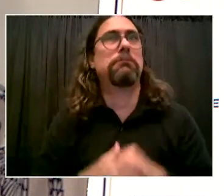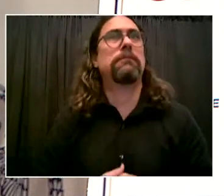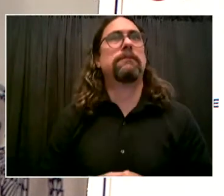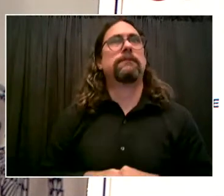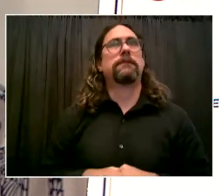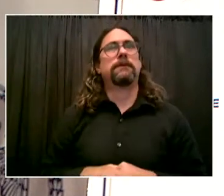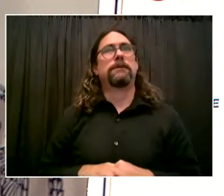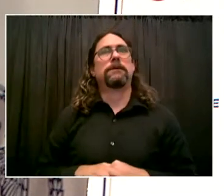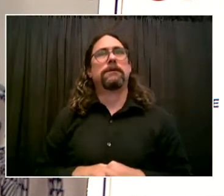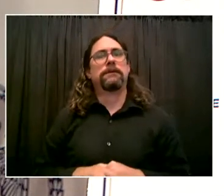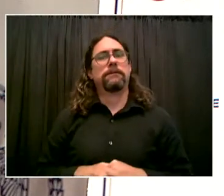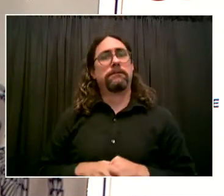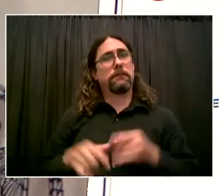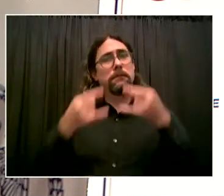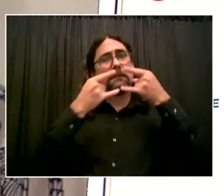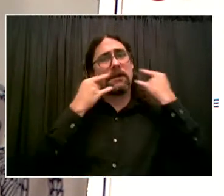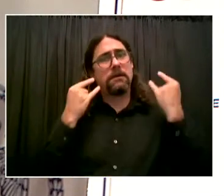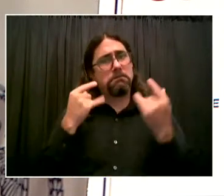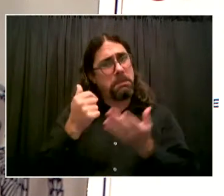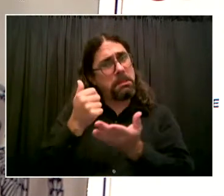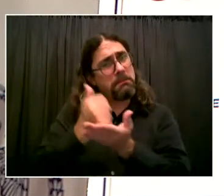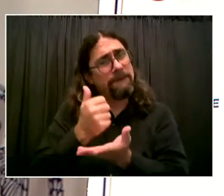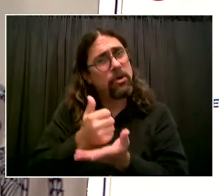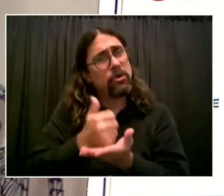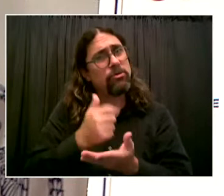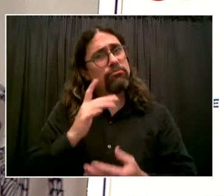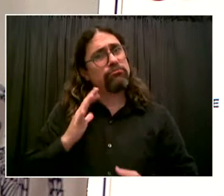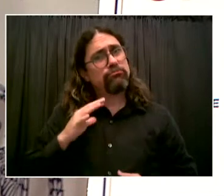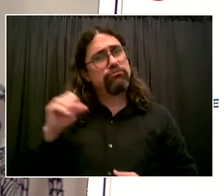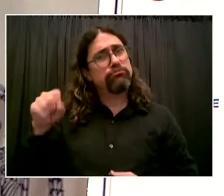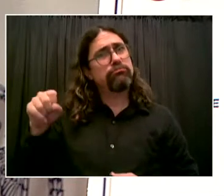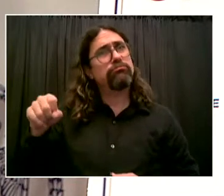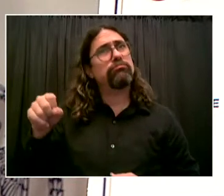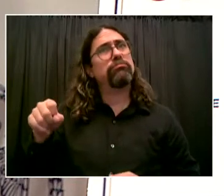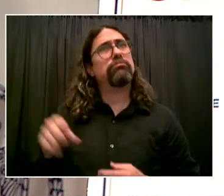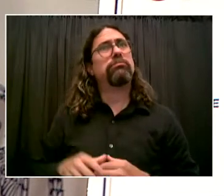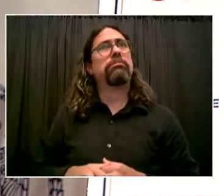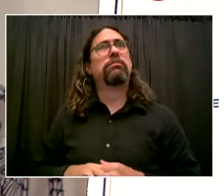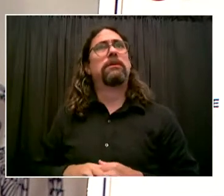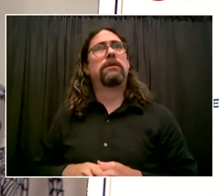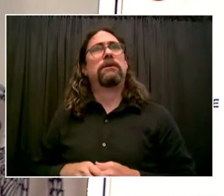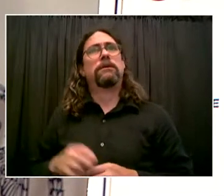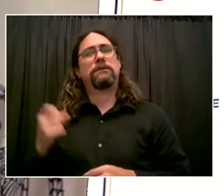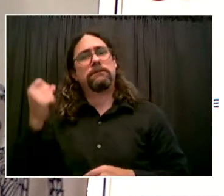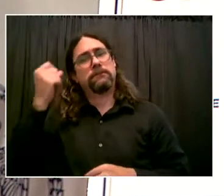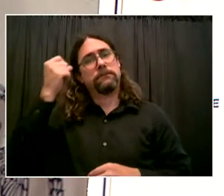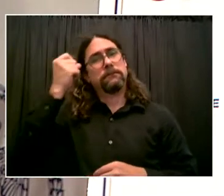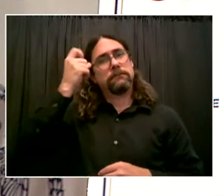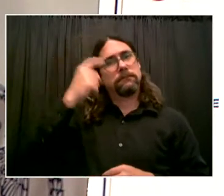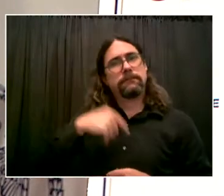WE ALL BELIEVE THERE ARE A LOT OF SITUATIONS WHERE MASKS ARE HELULPF. BUT I DON'T WANT